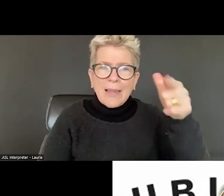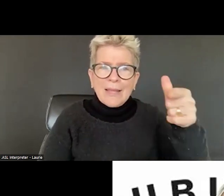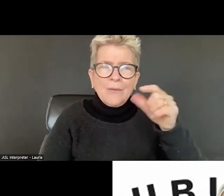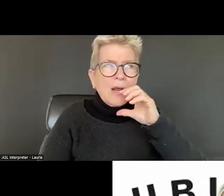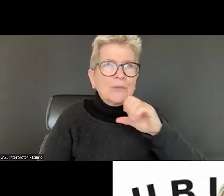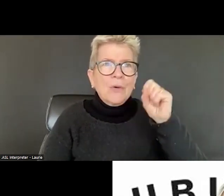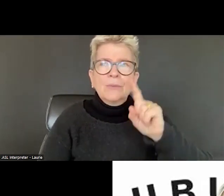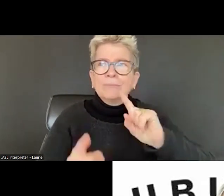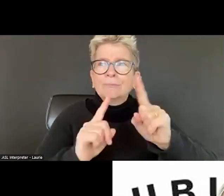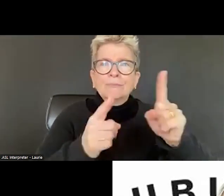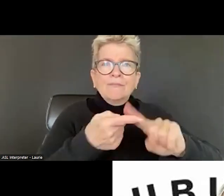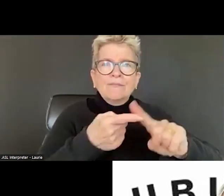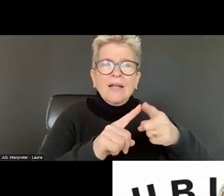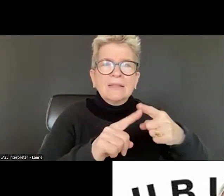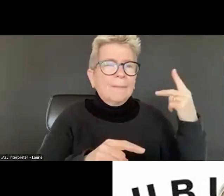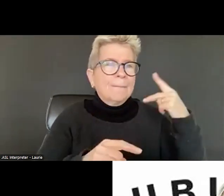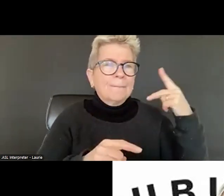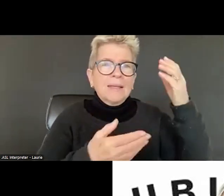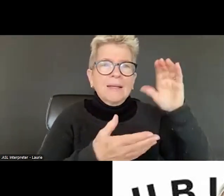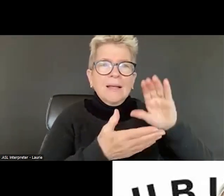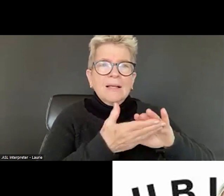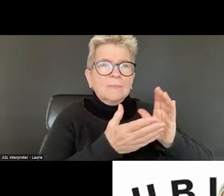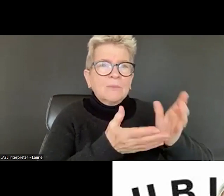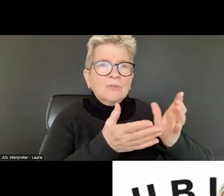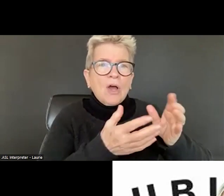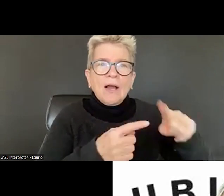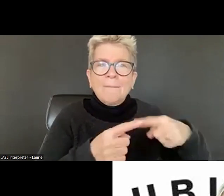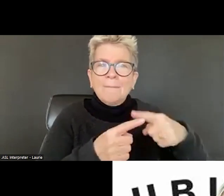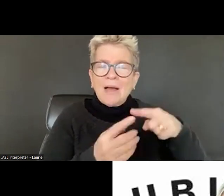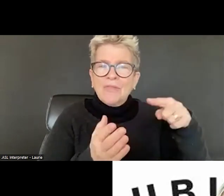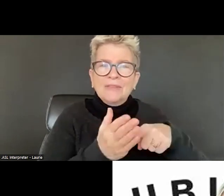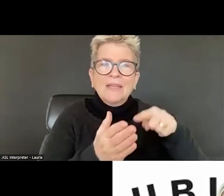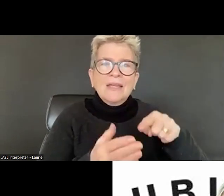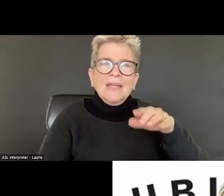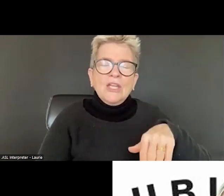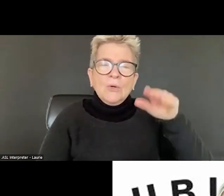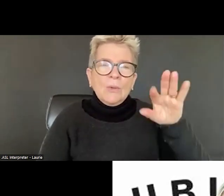my peers me and my husband are often talking um about this he grew up in Flint which is night and